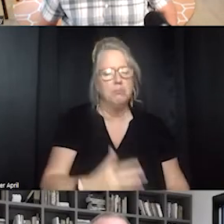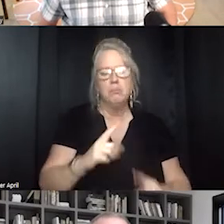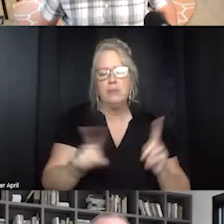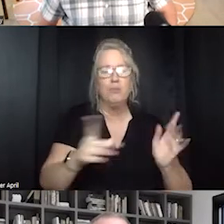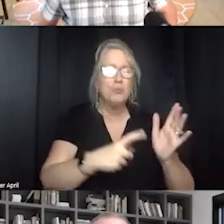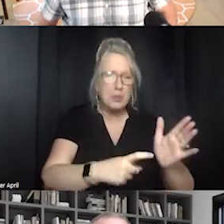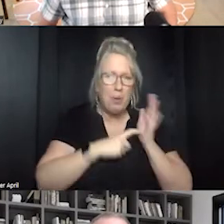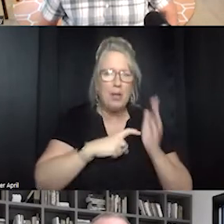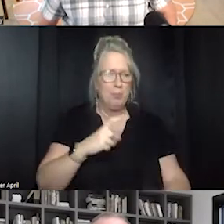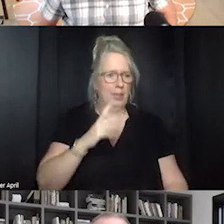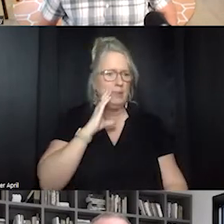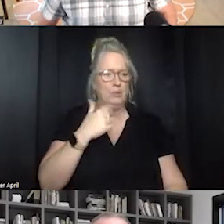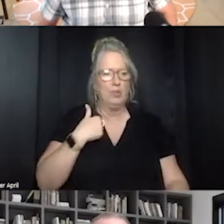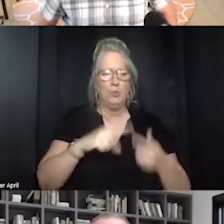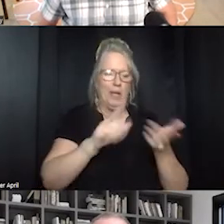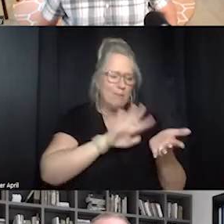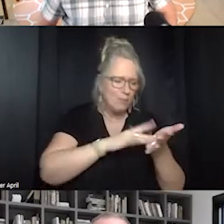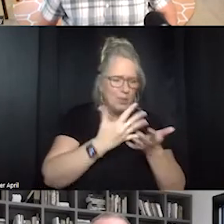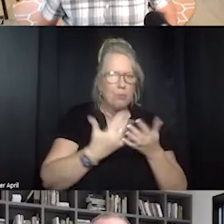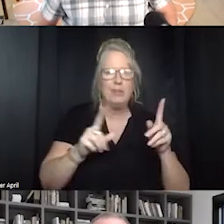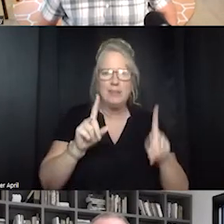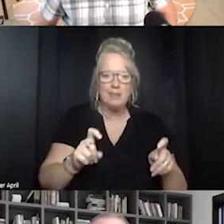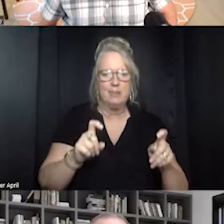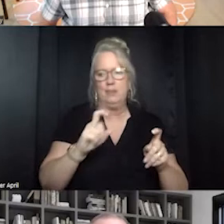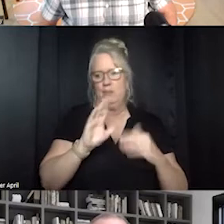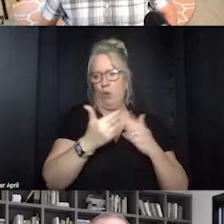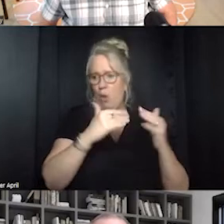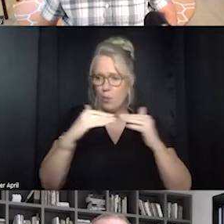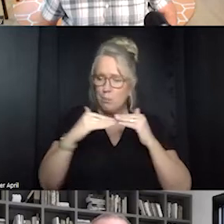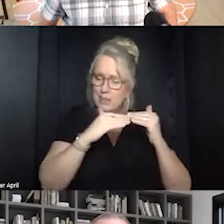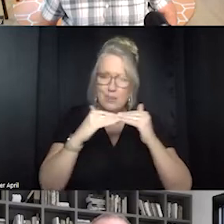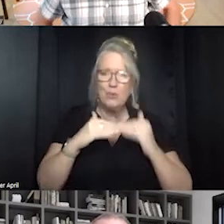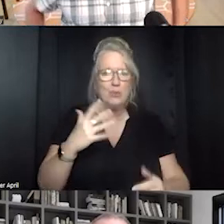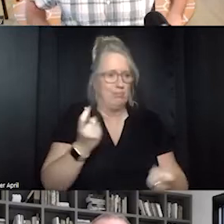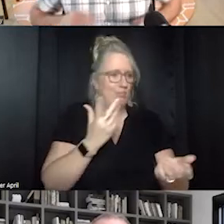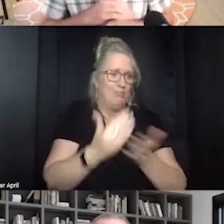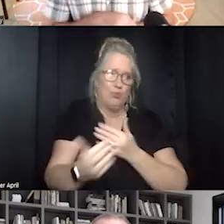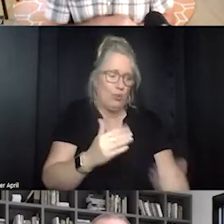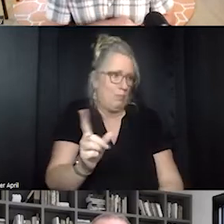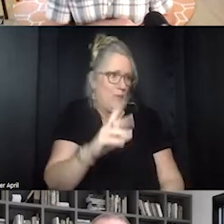WE HAVE TO PASS FINGERPRINT TESTING ON ALL OF OUR PEERS. REGARDLESS, THE BUILDING, CHANGED SOME OF